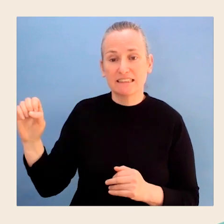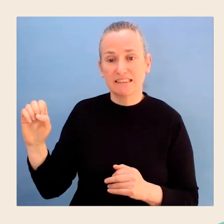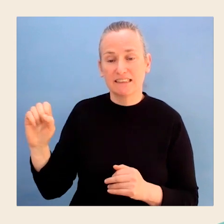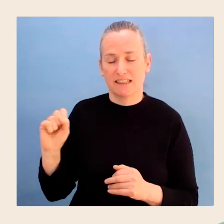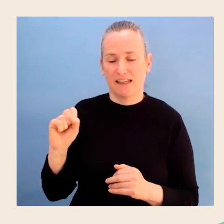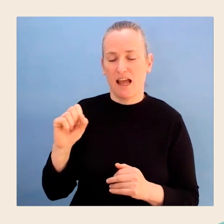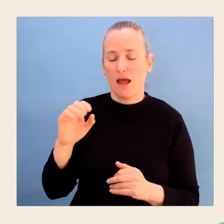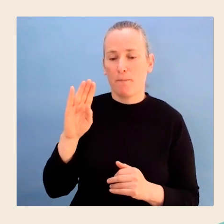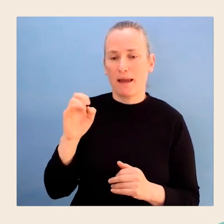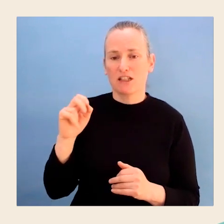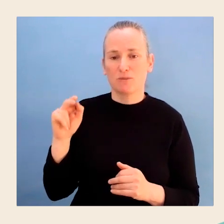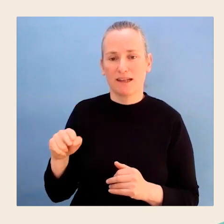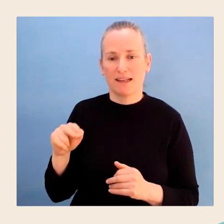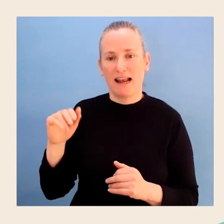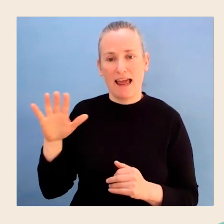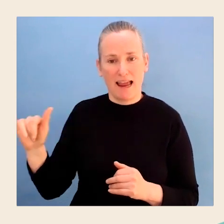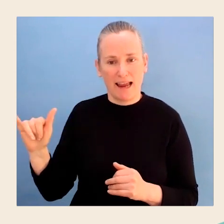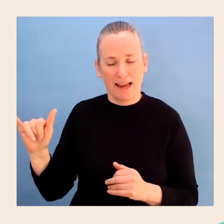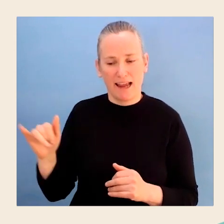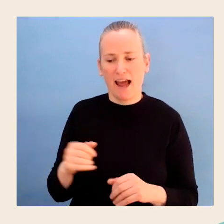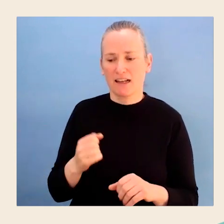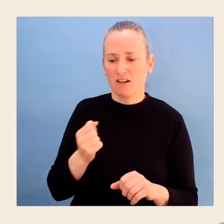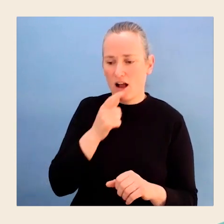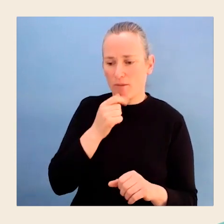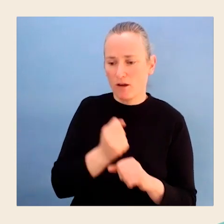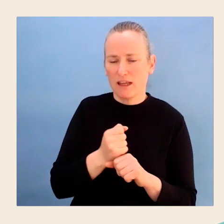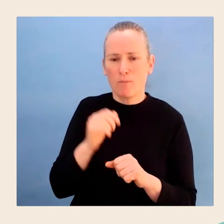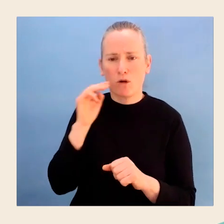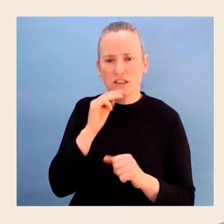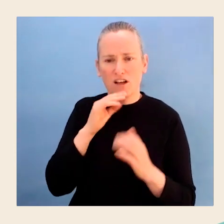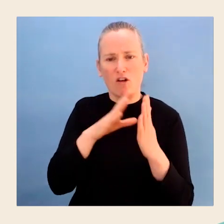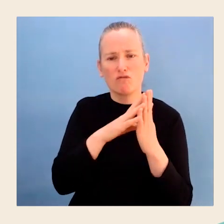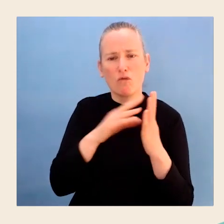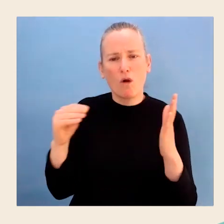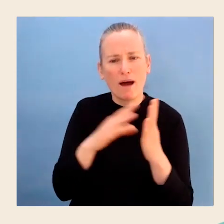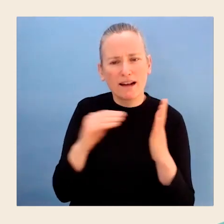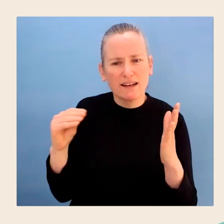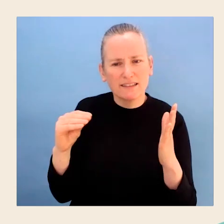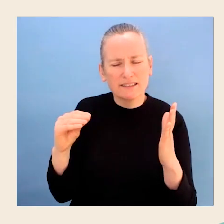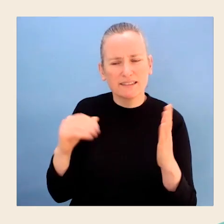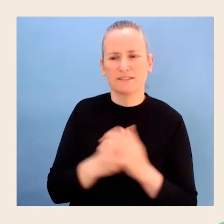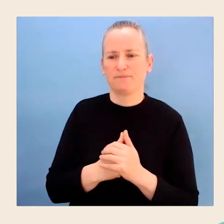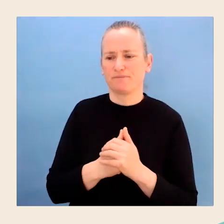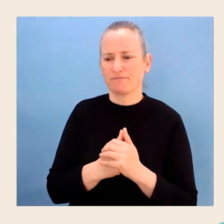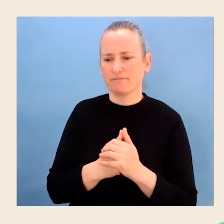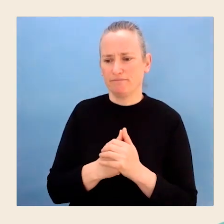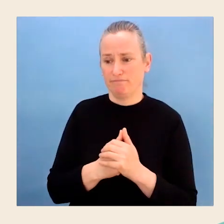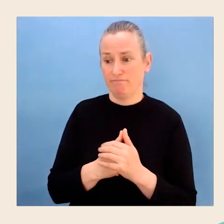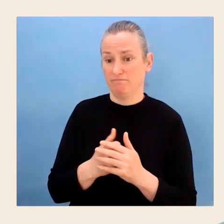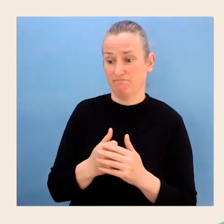And, I suppose, it's just around the importance of role models and how important do all three of you feel